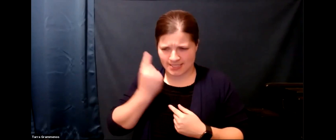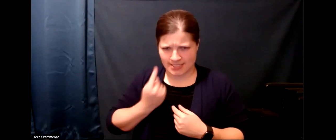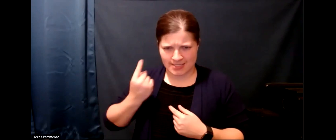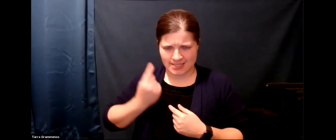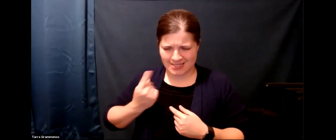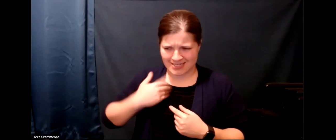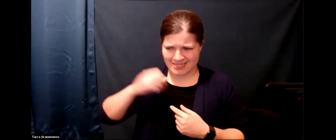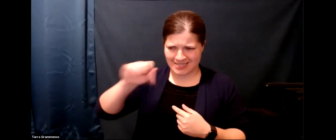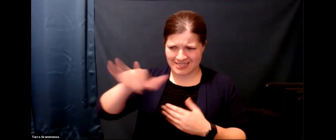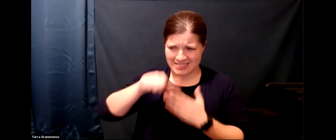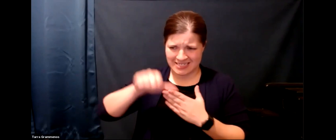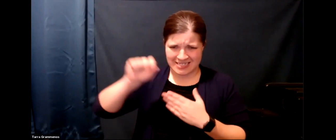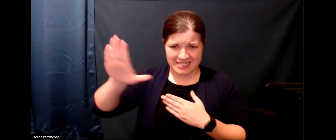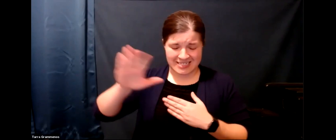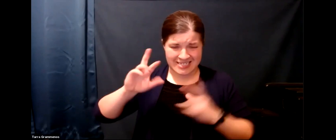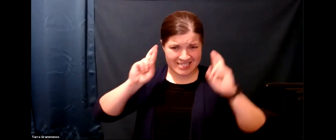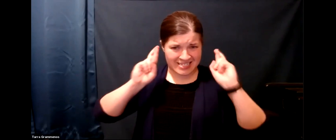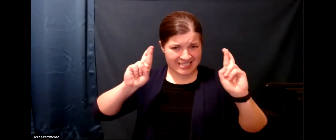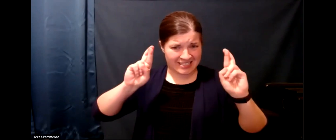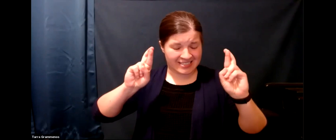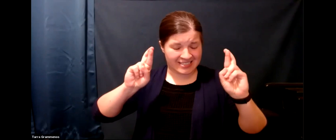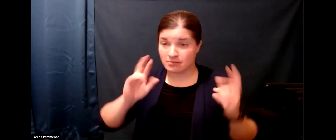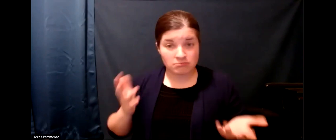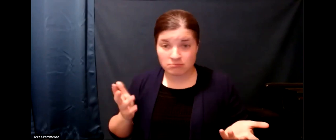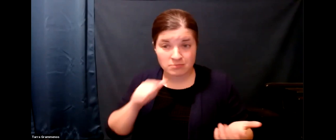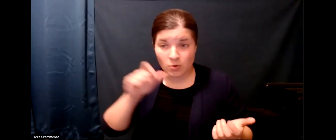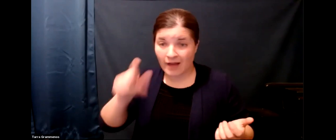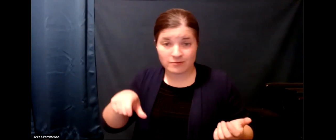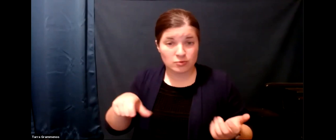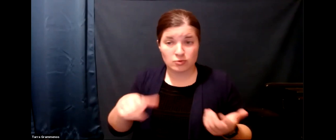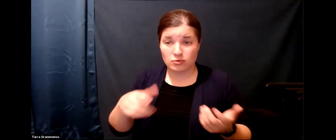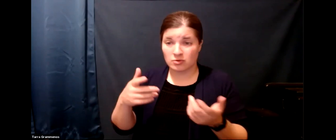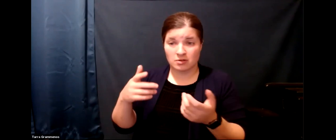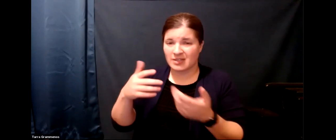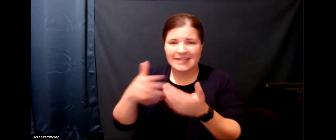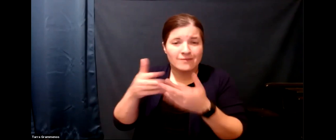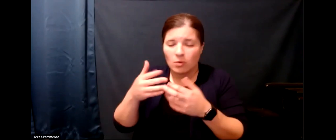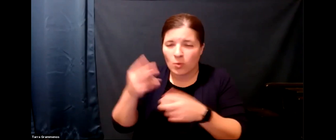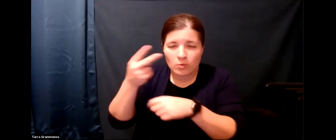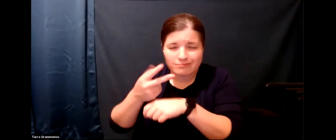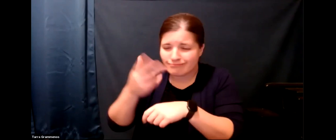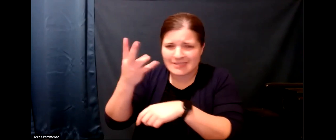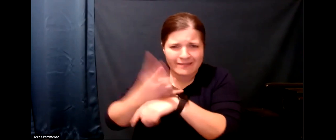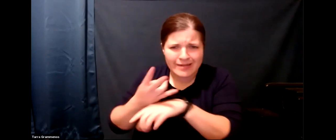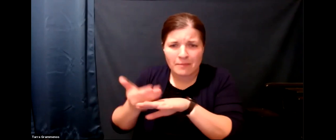mail three days or four days or seven days or ten days before the election, you'll never have to wonder, did